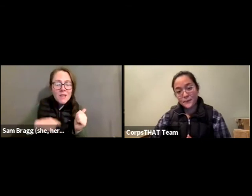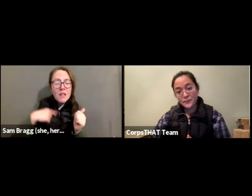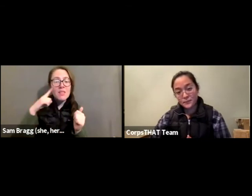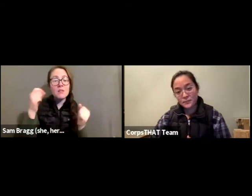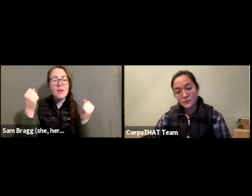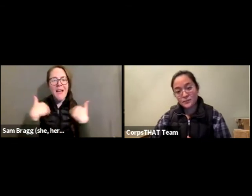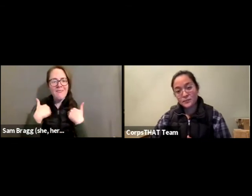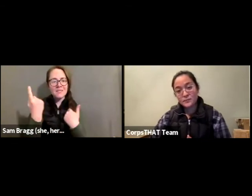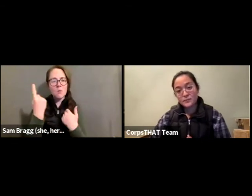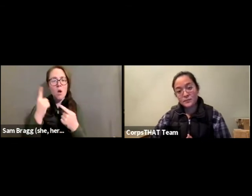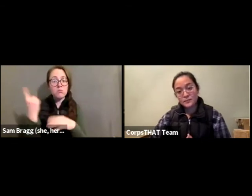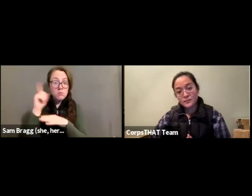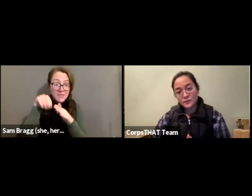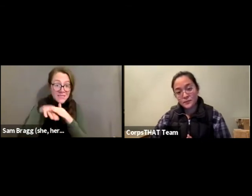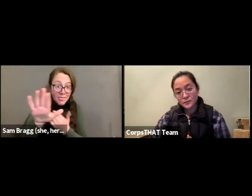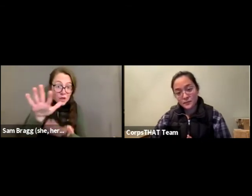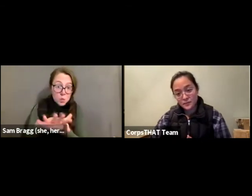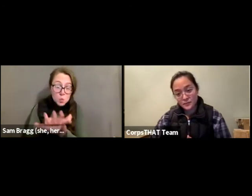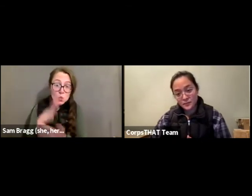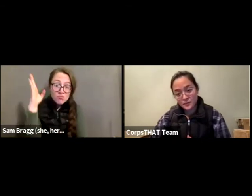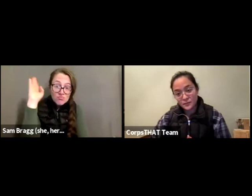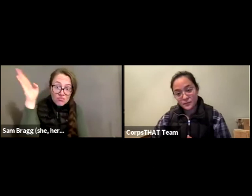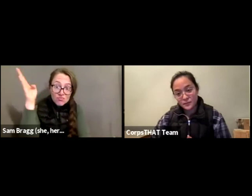description of what the trip is going to be and what it's going to look like